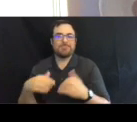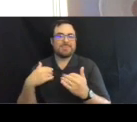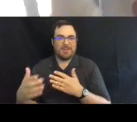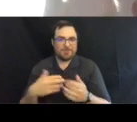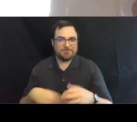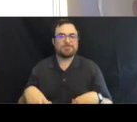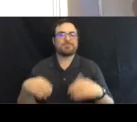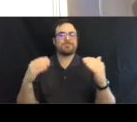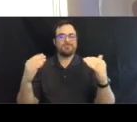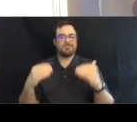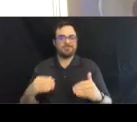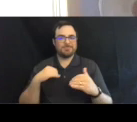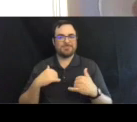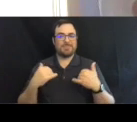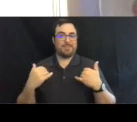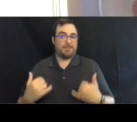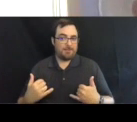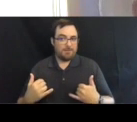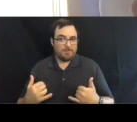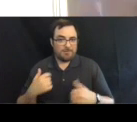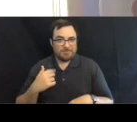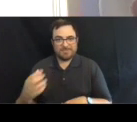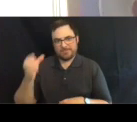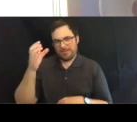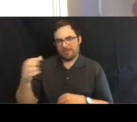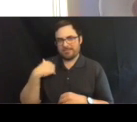So the cognitive concepts we've talked about that. We also have size and